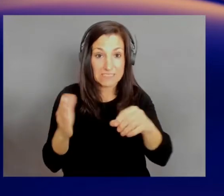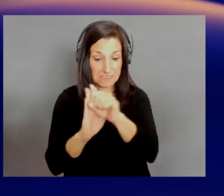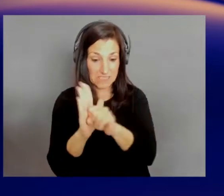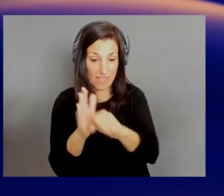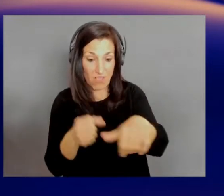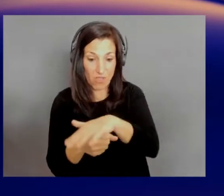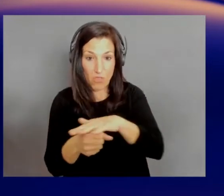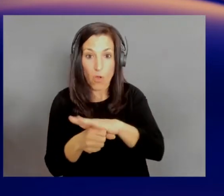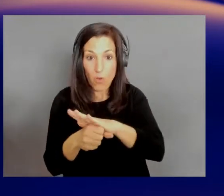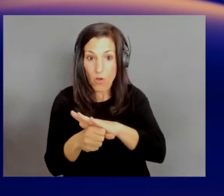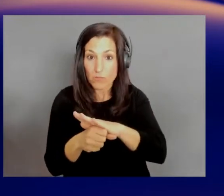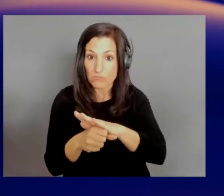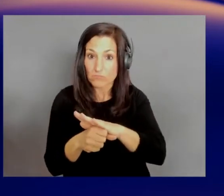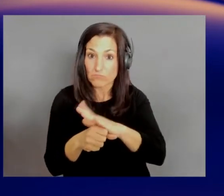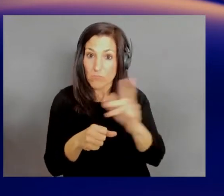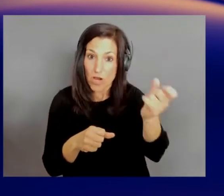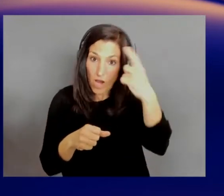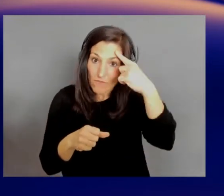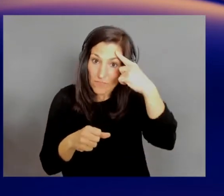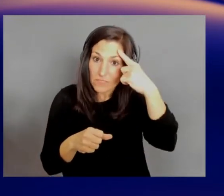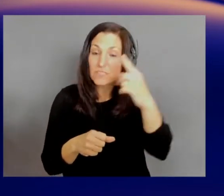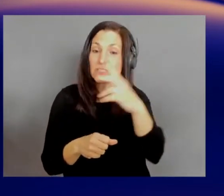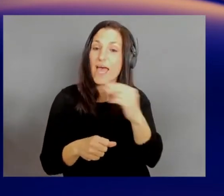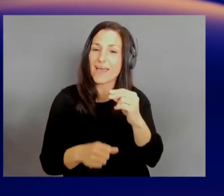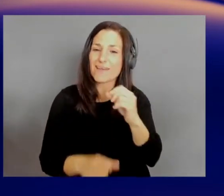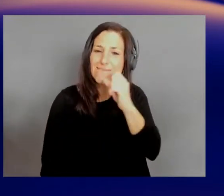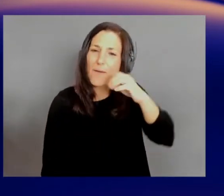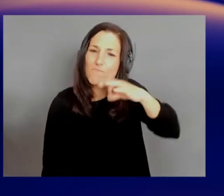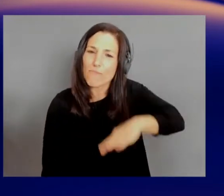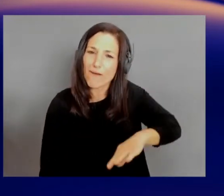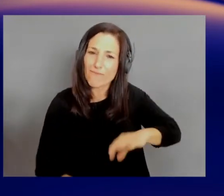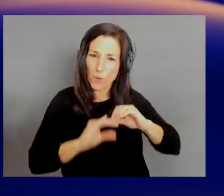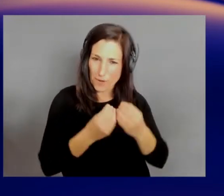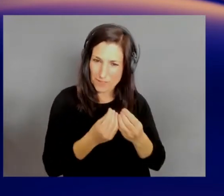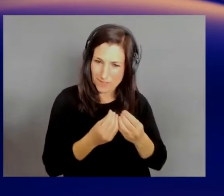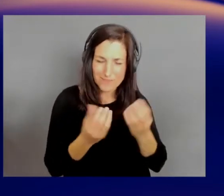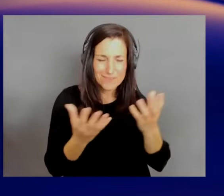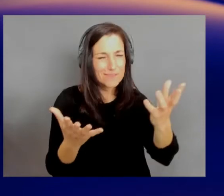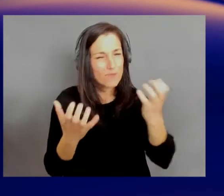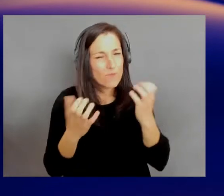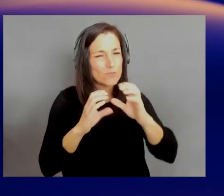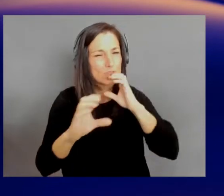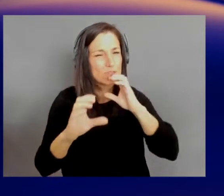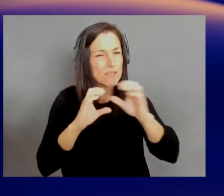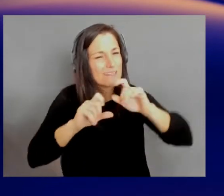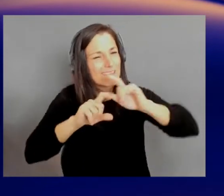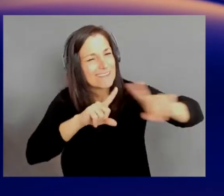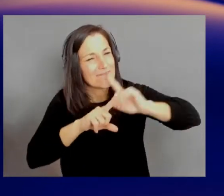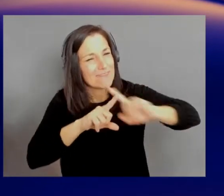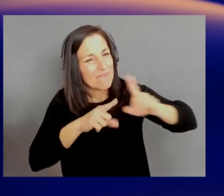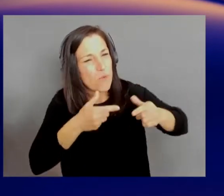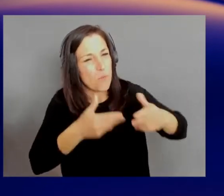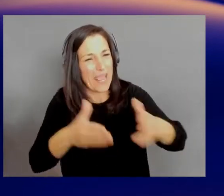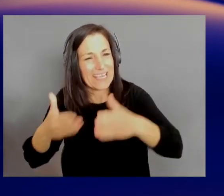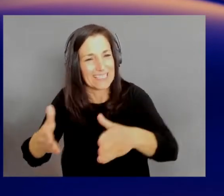A lot of them are looking for ways to communicate across multiple channels, because as we have seen from the emergence of Covid,